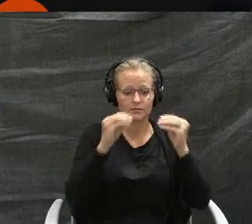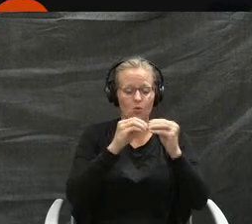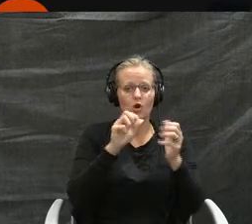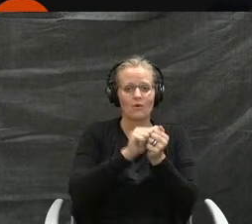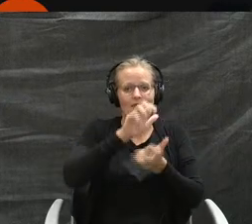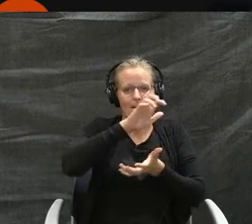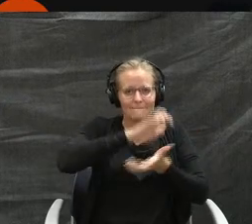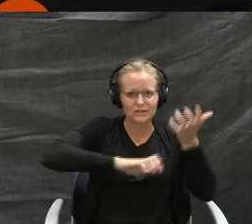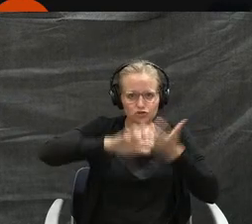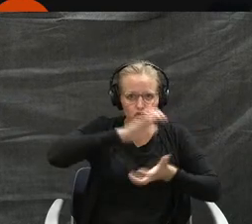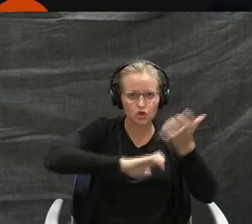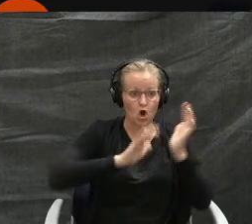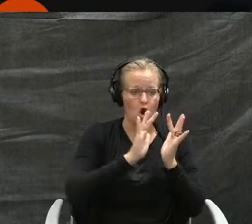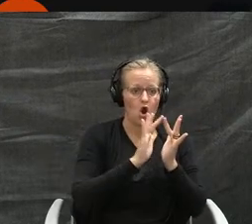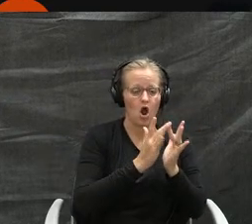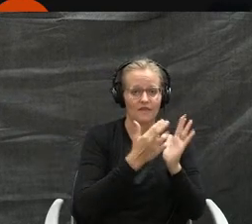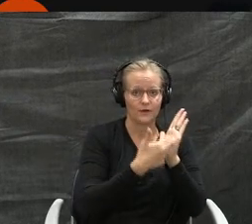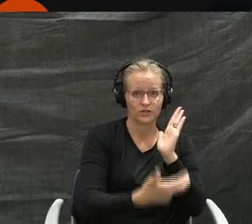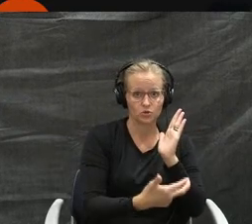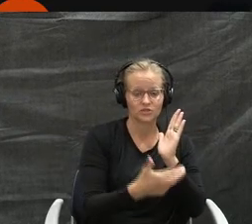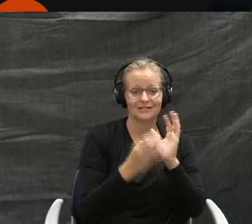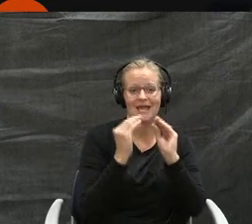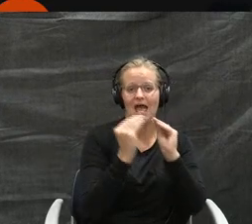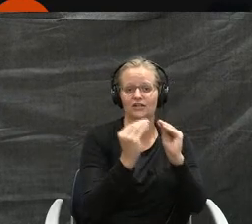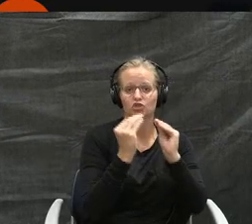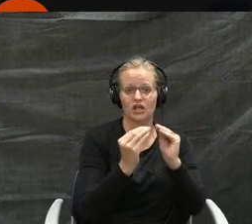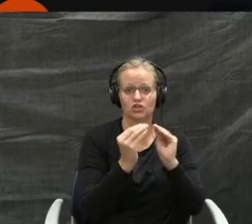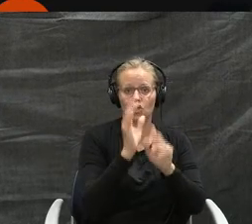resources, educational videos, and prerecorded lessons by their